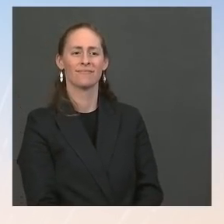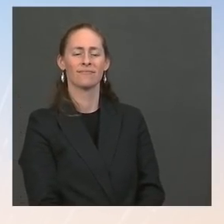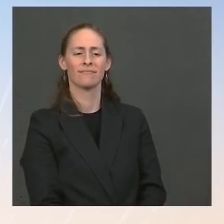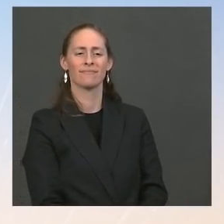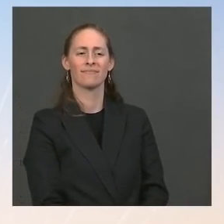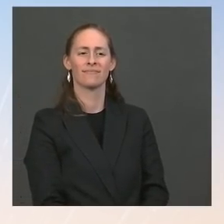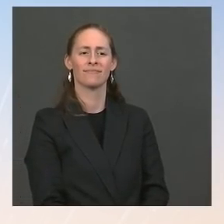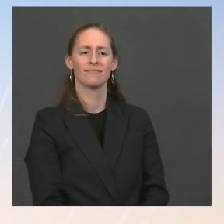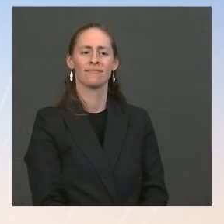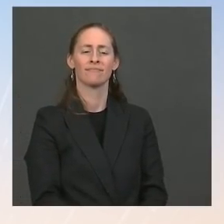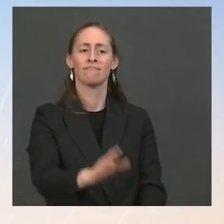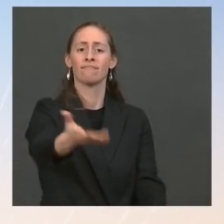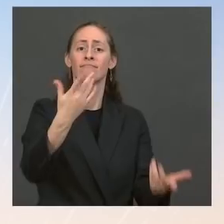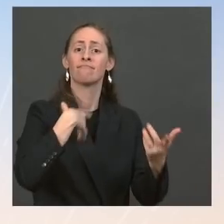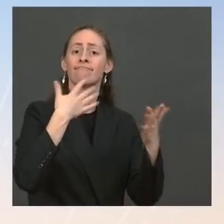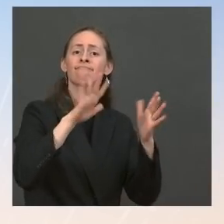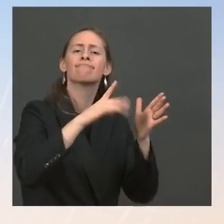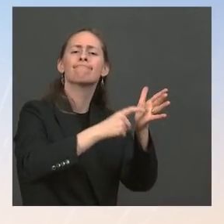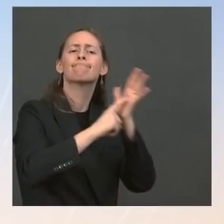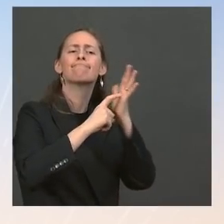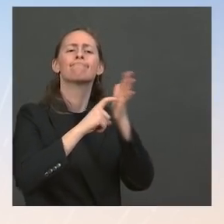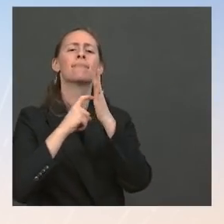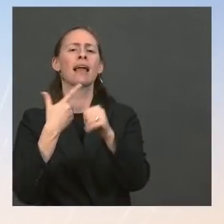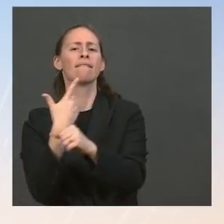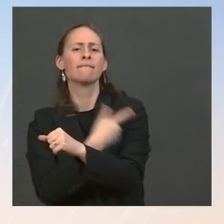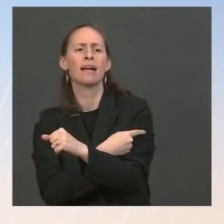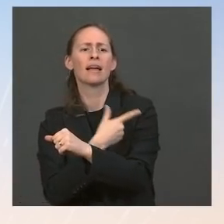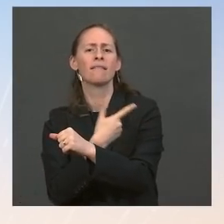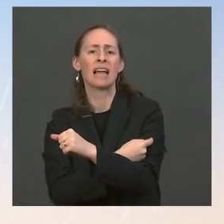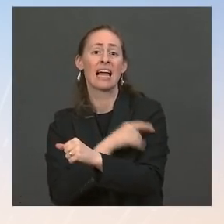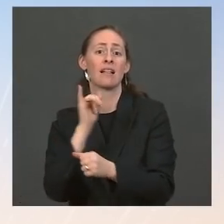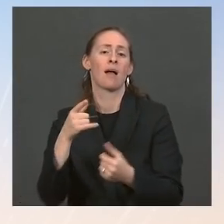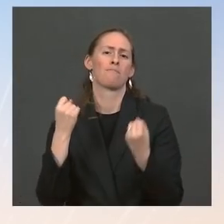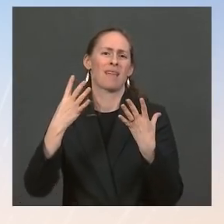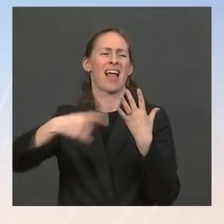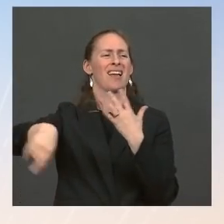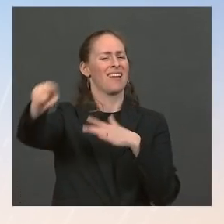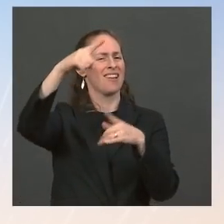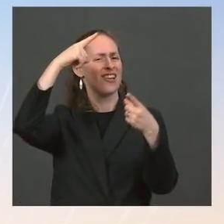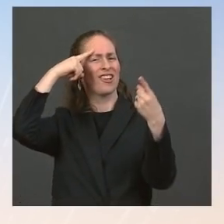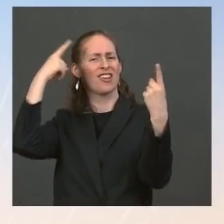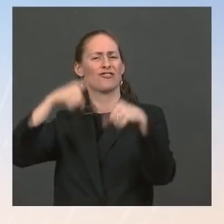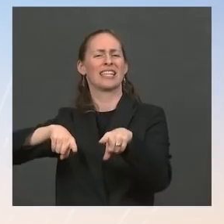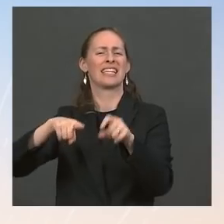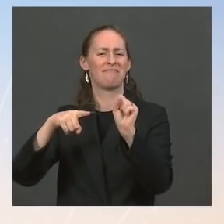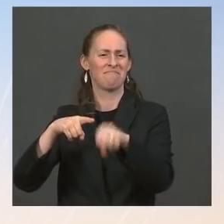We know also -- and I've been doing press and communications for some time -- I will tell you that you don't design a communication strategy